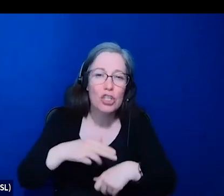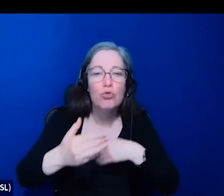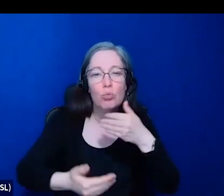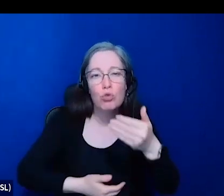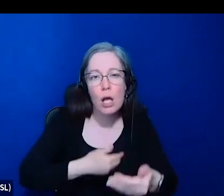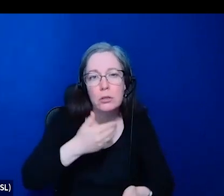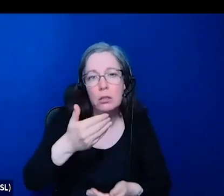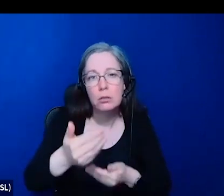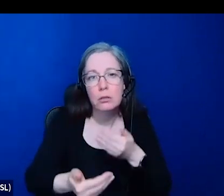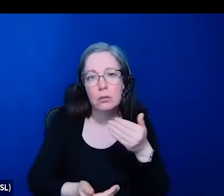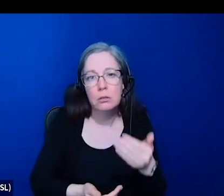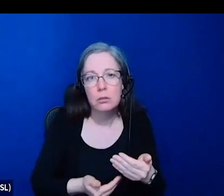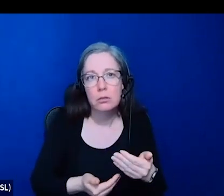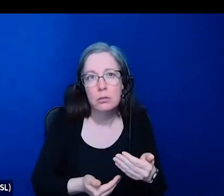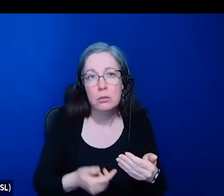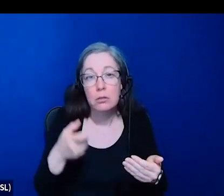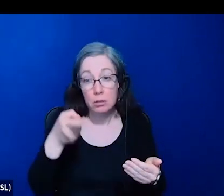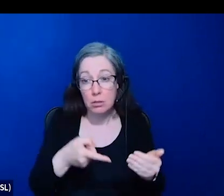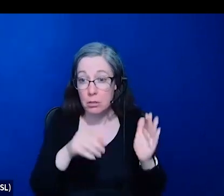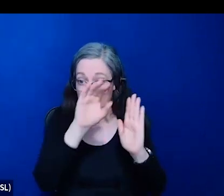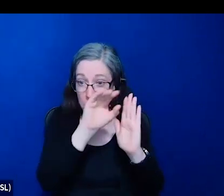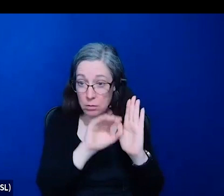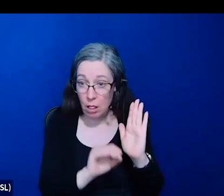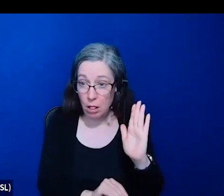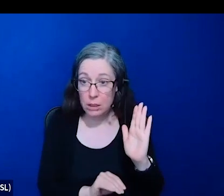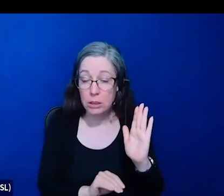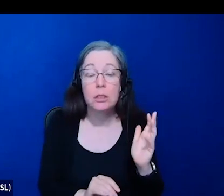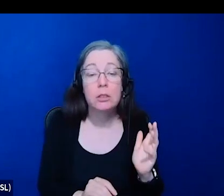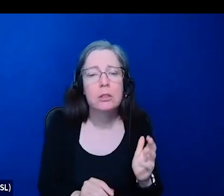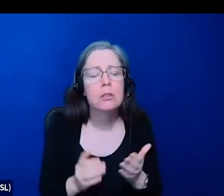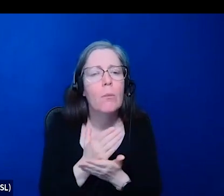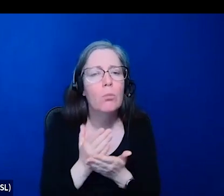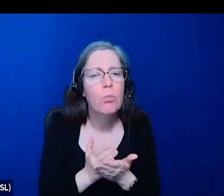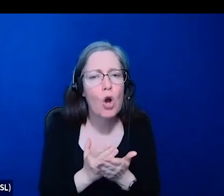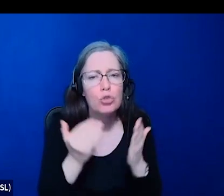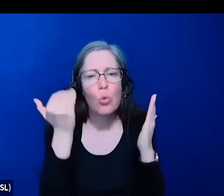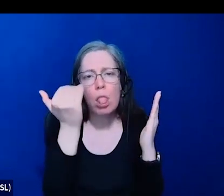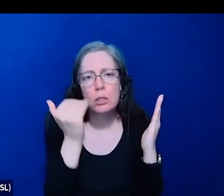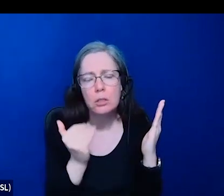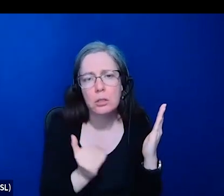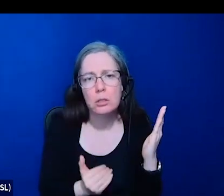This is a partial list and only a partial list of well-documented physical